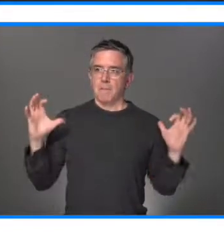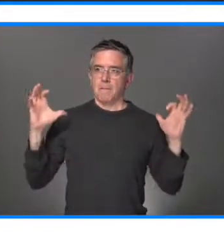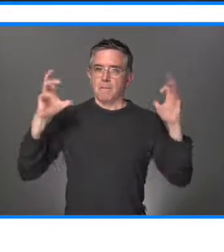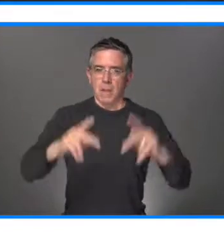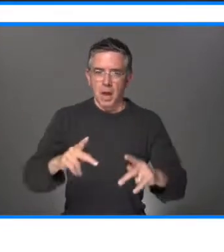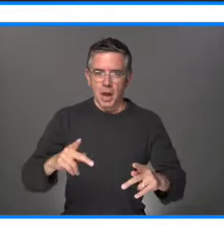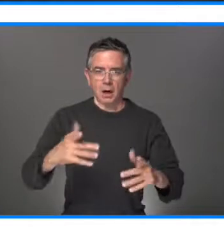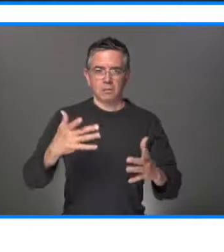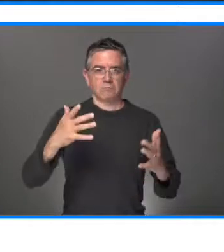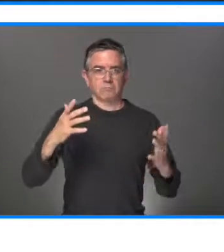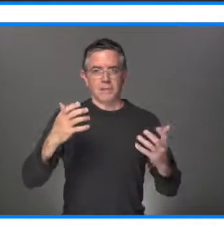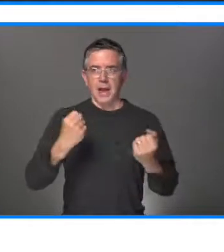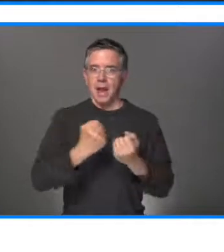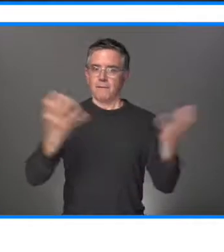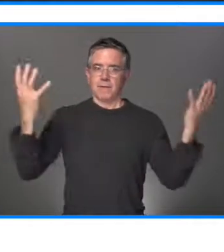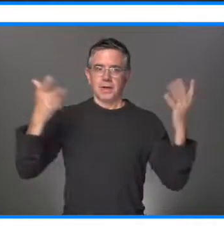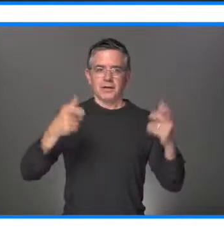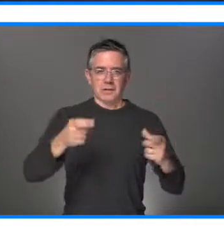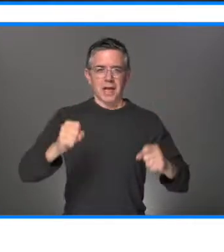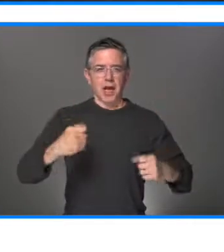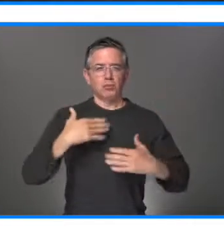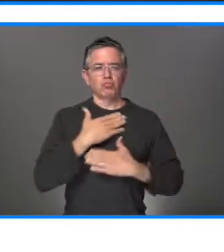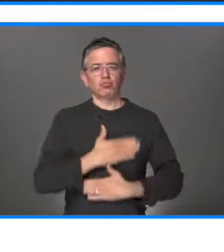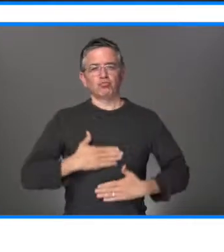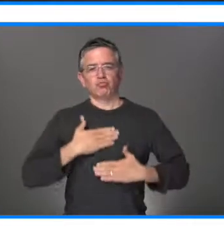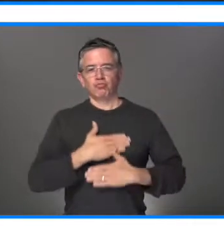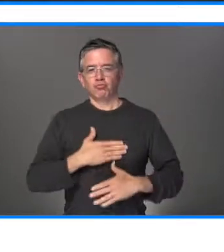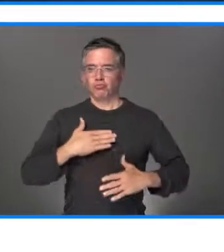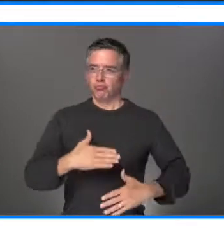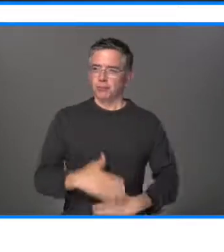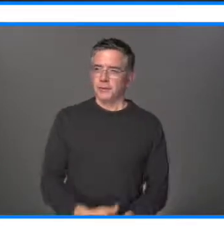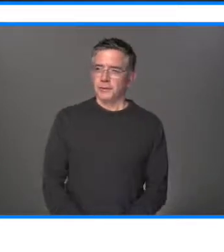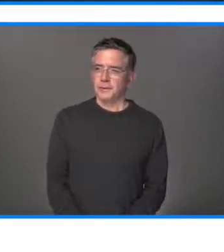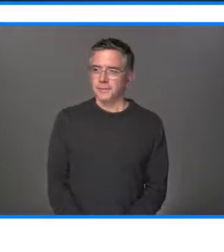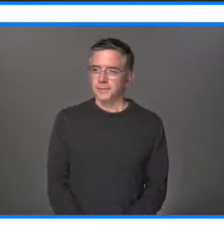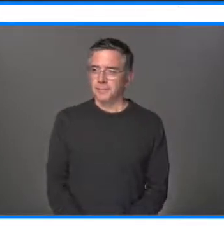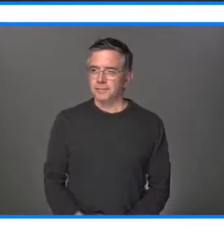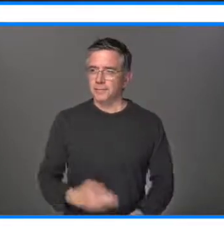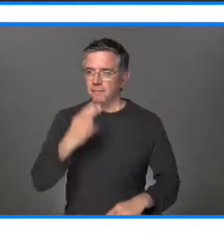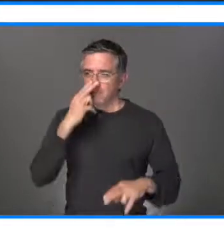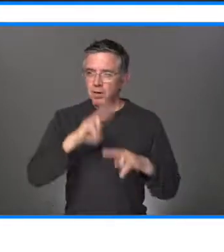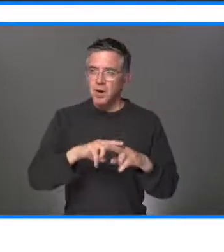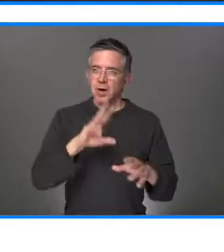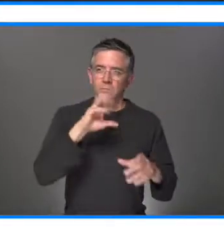and also, you know, all of the fun social activities, events, concerts, et cetera,